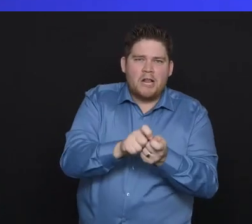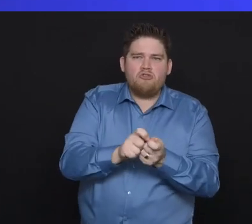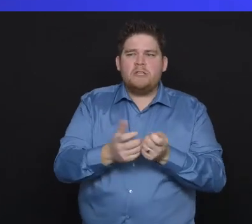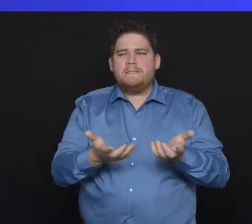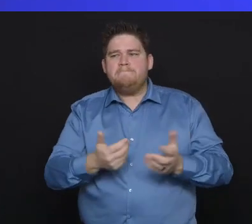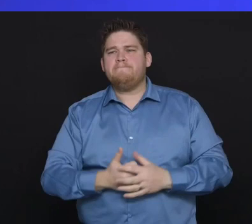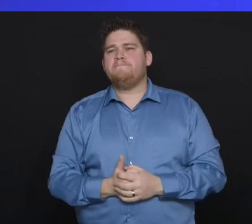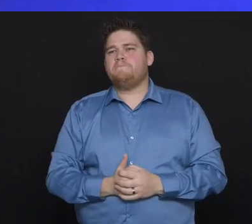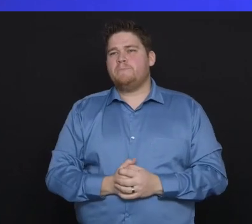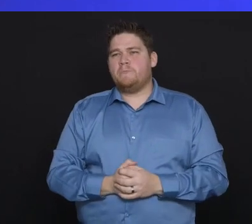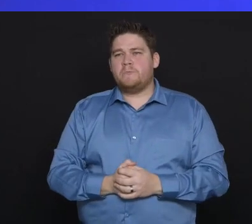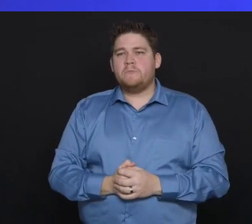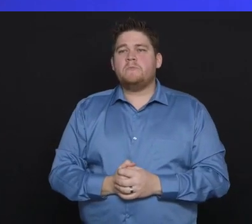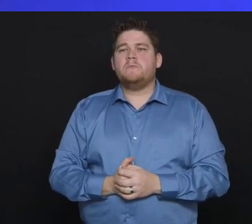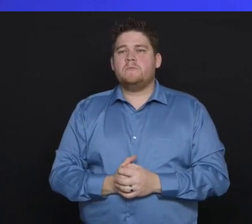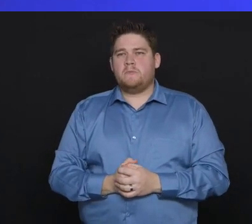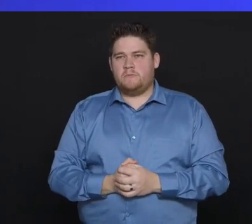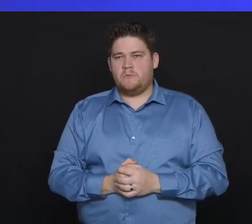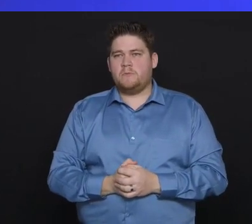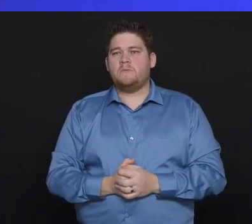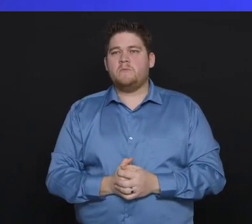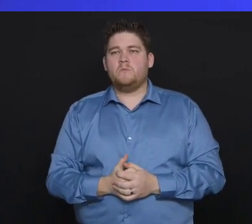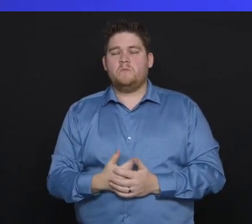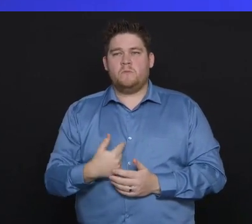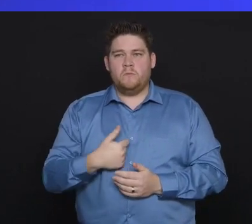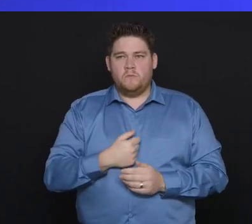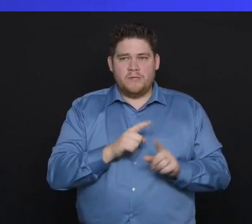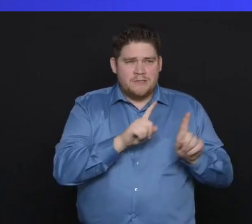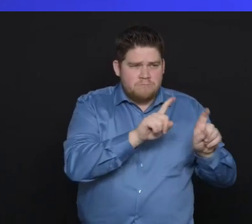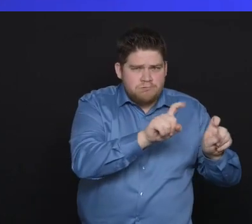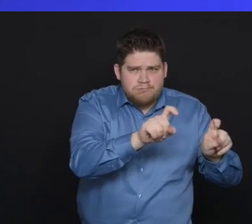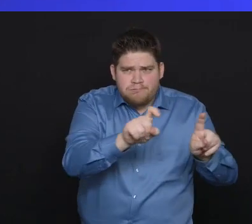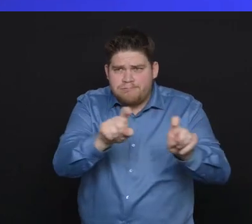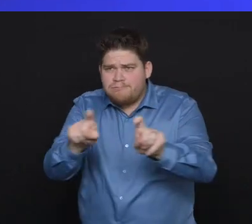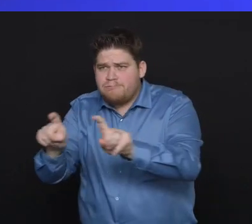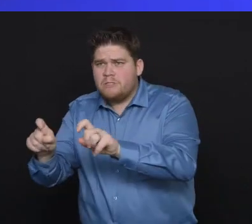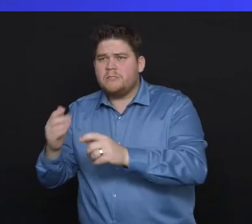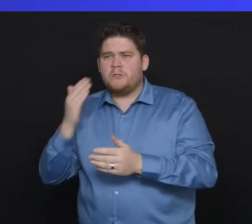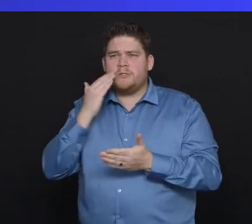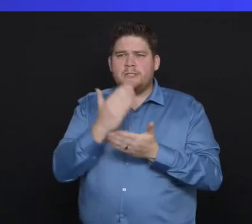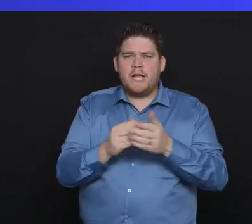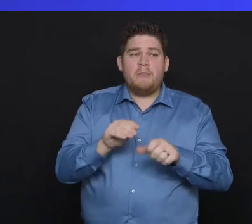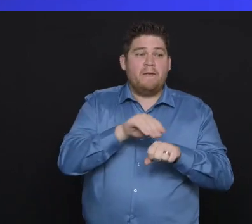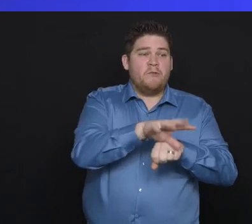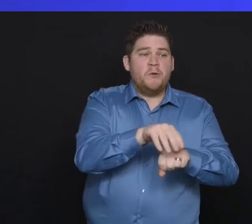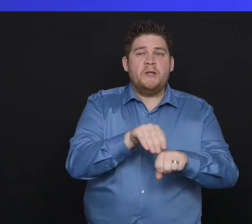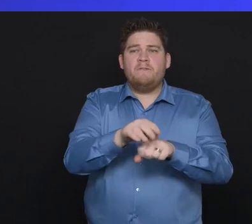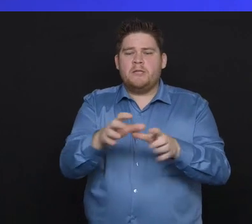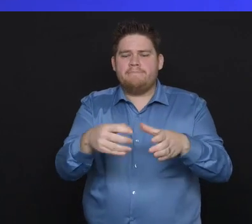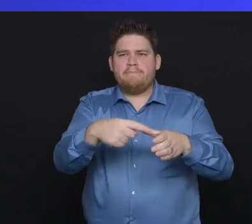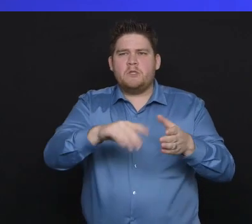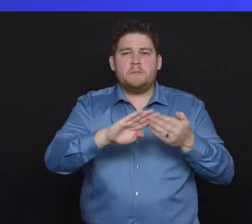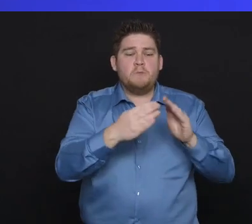death has been to test widely and we know there is transmission happening that we do not recognize. That's where we have to focus